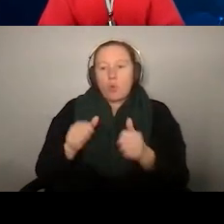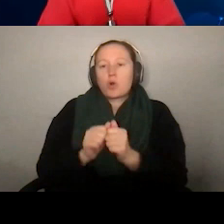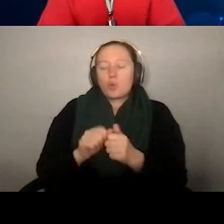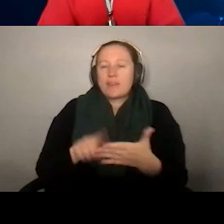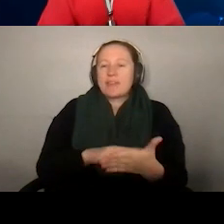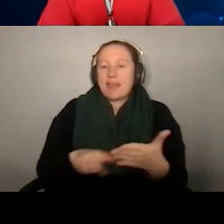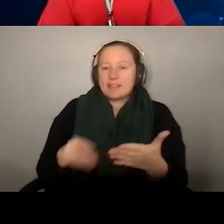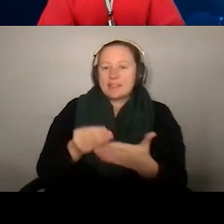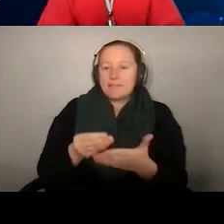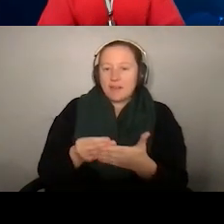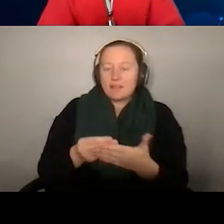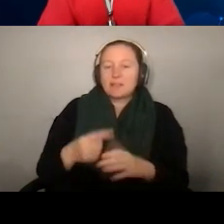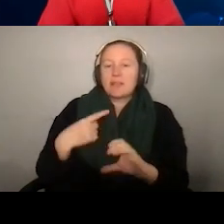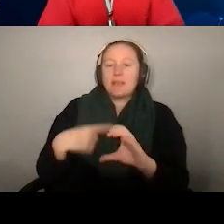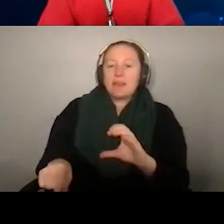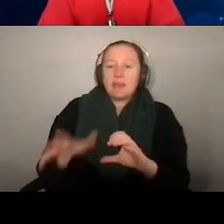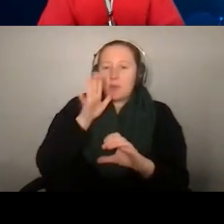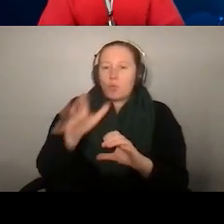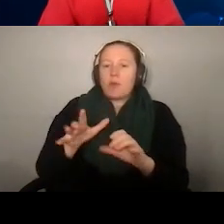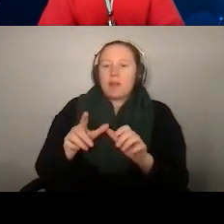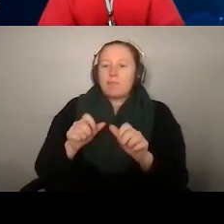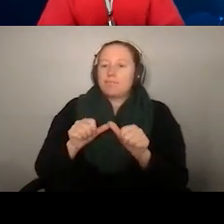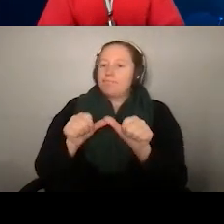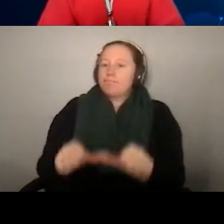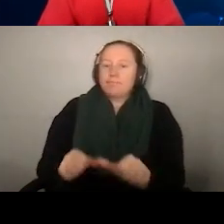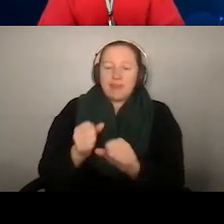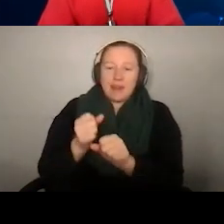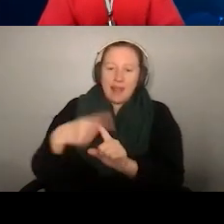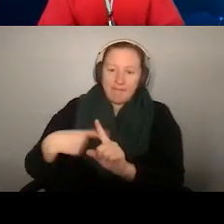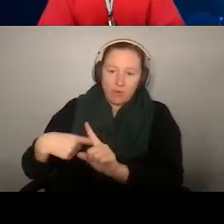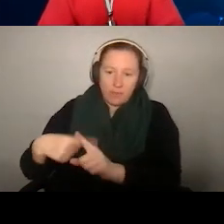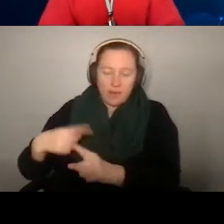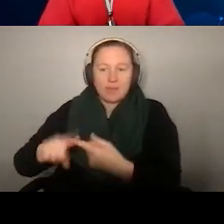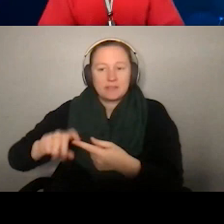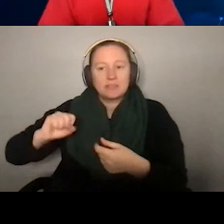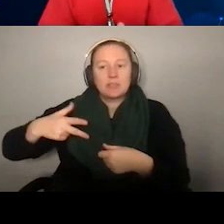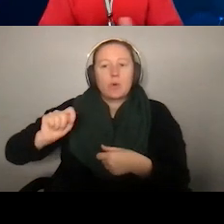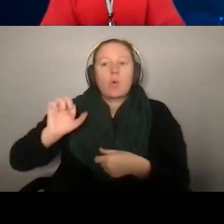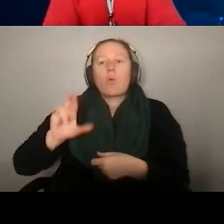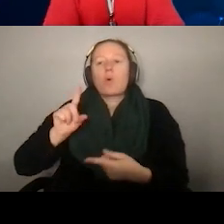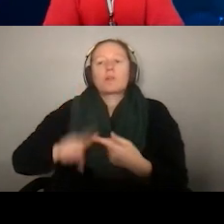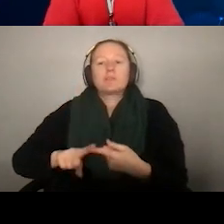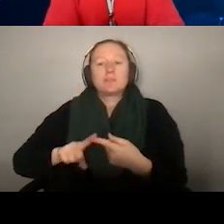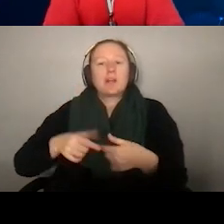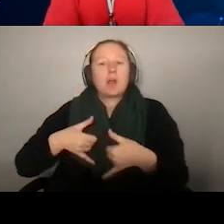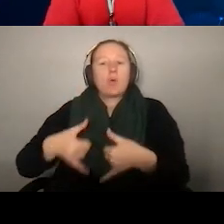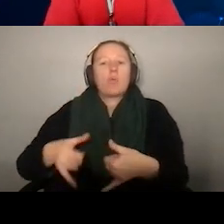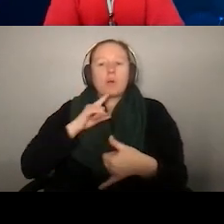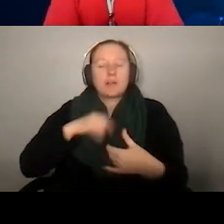These emails continue monthly through September or until the award has been closed or fully liquidated.